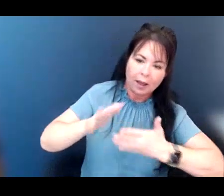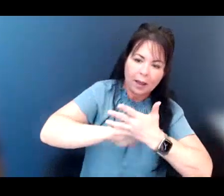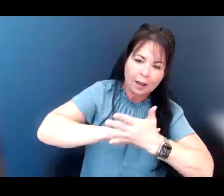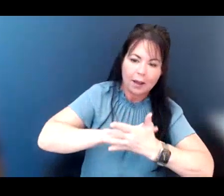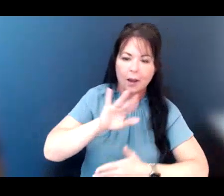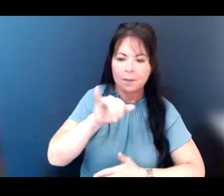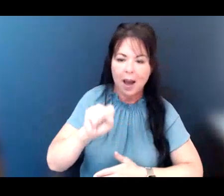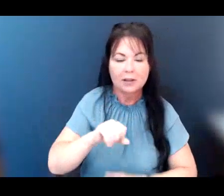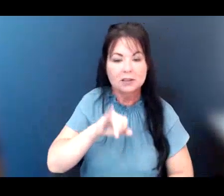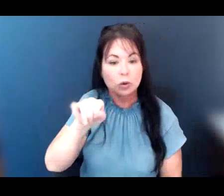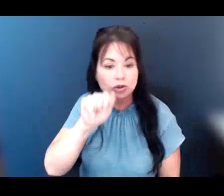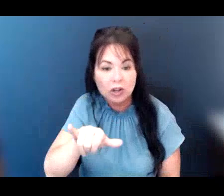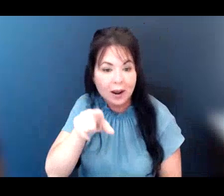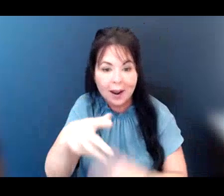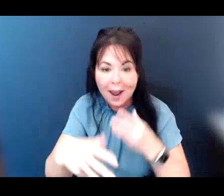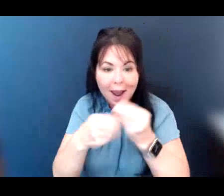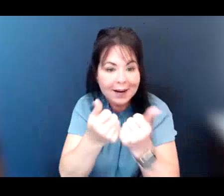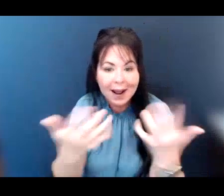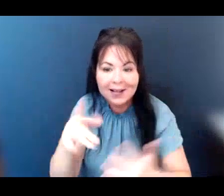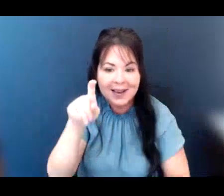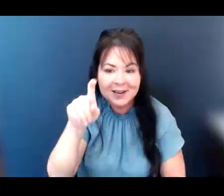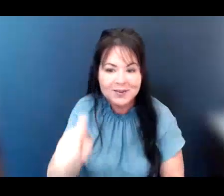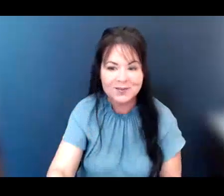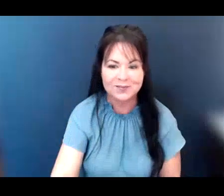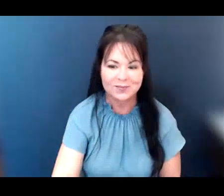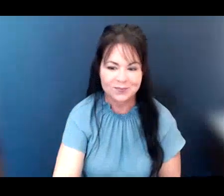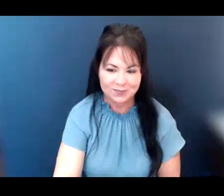Anything to add for this question? This is Jay speaking.